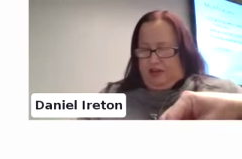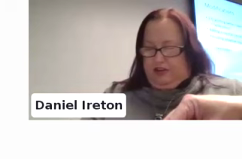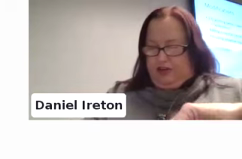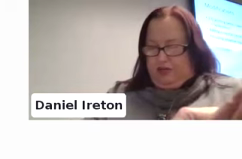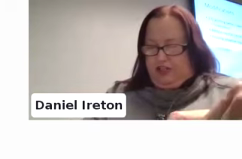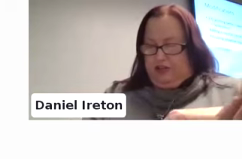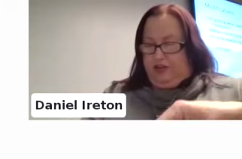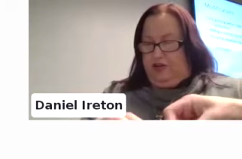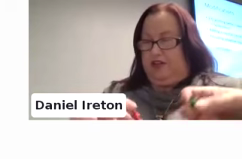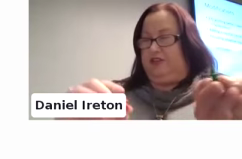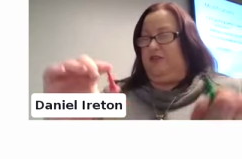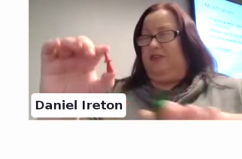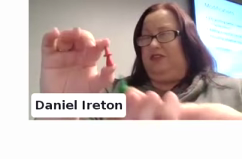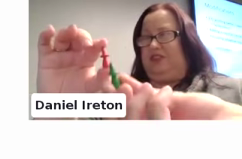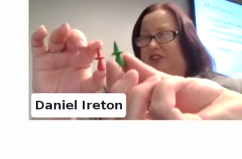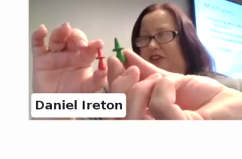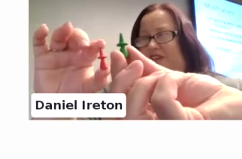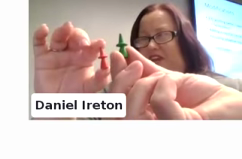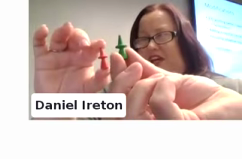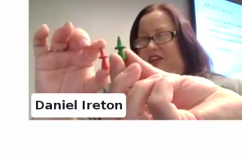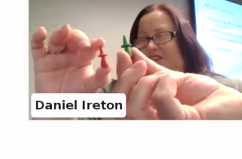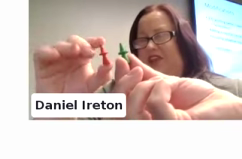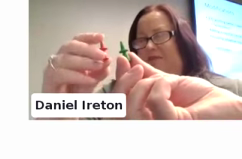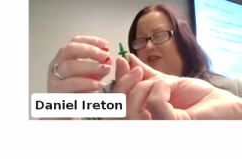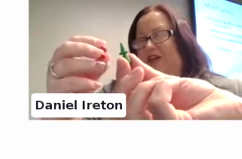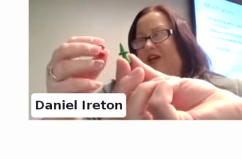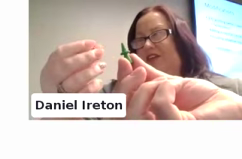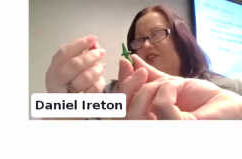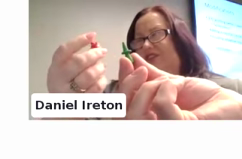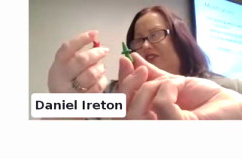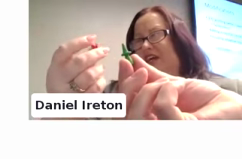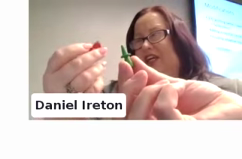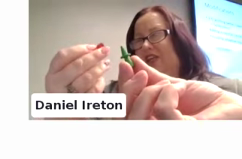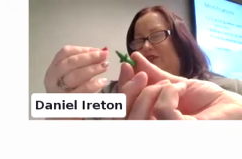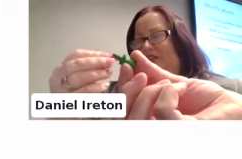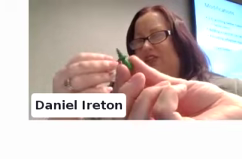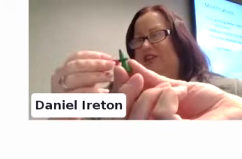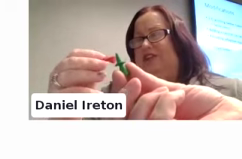Avalon, those are